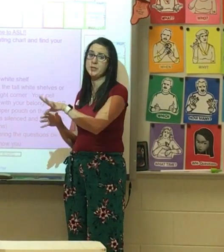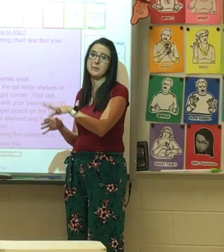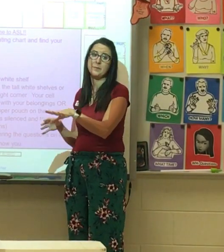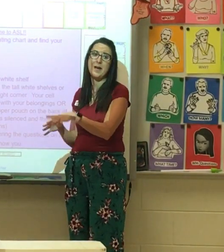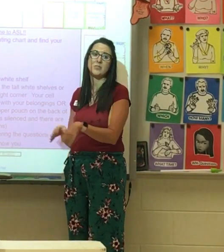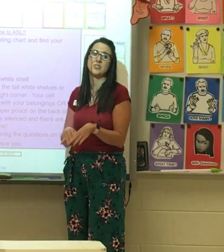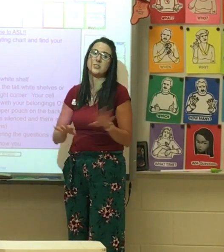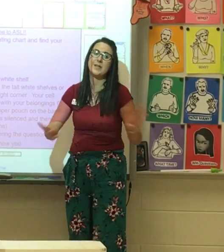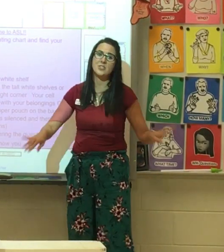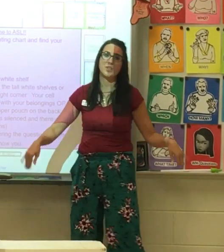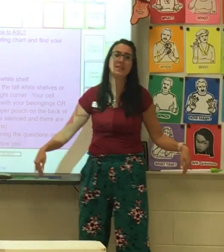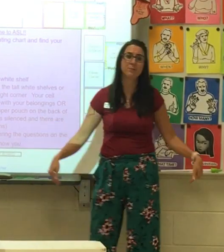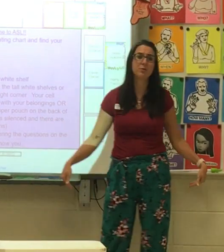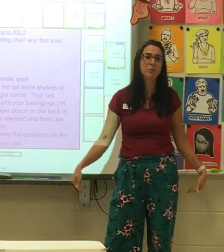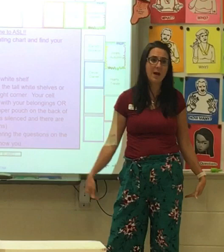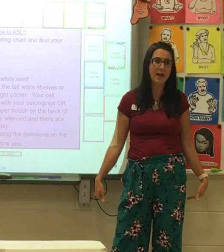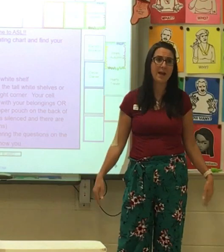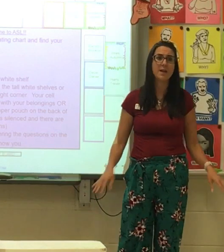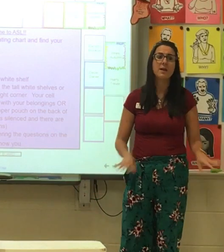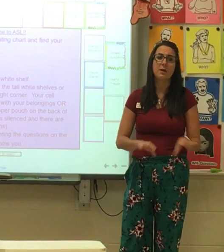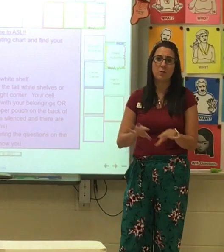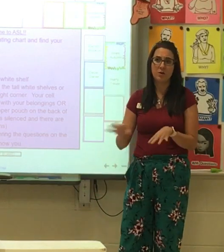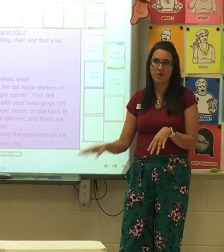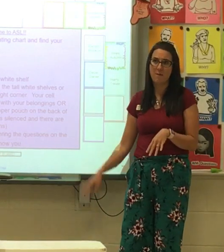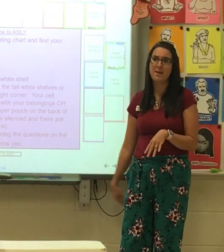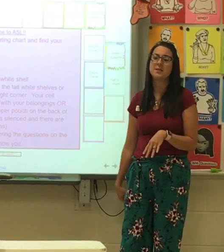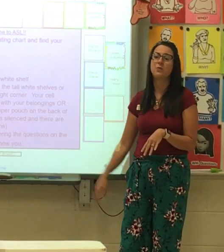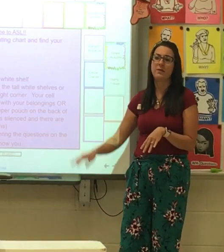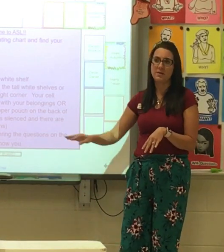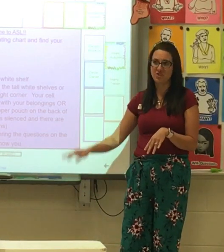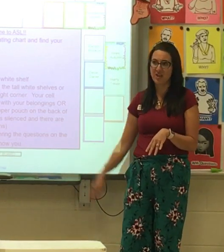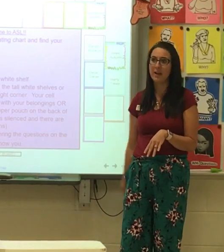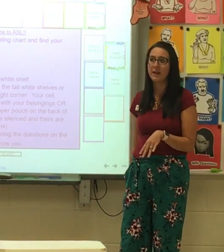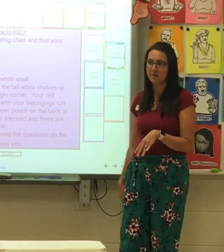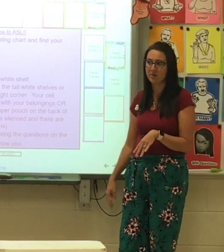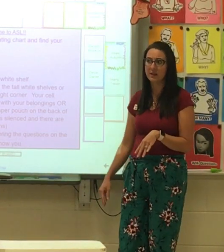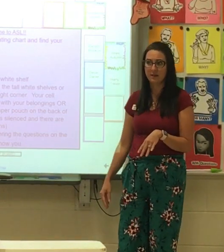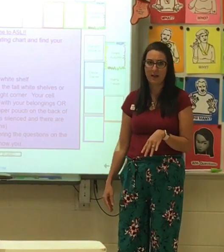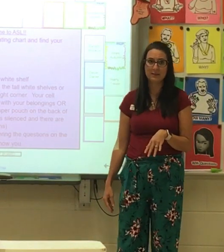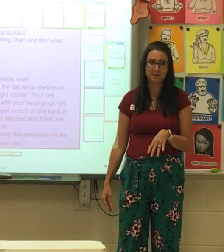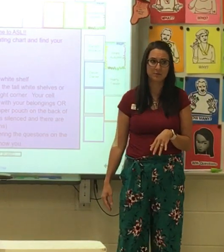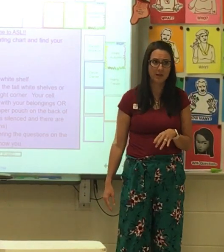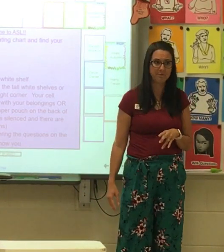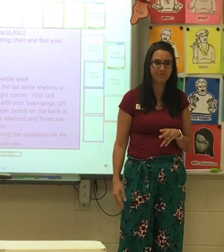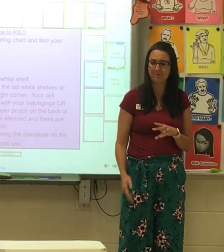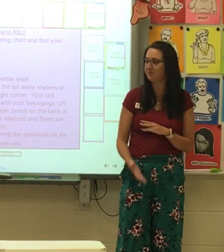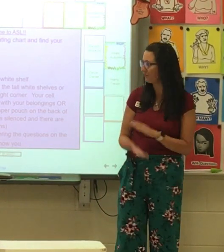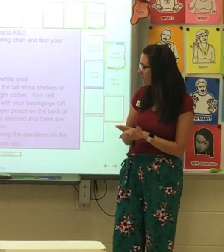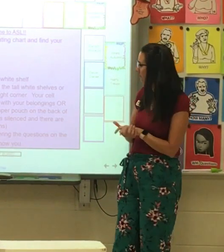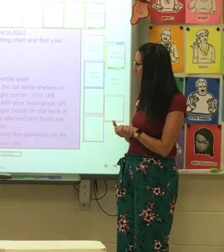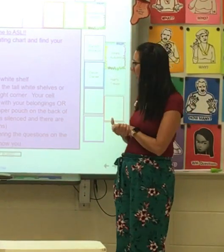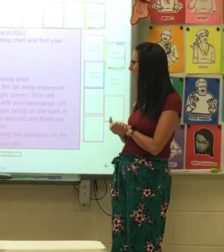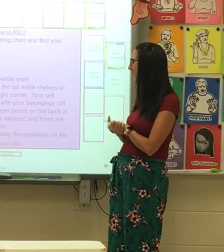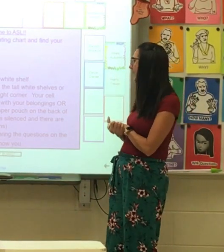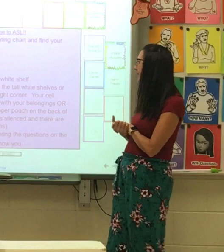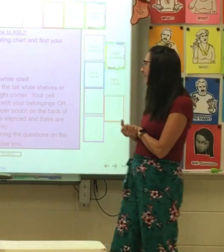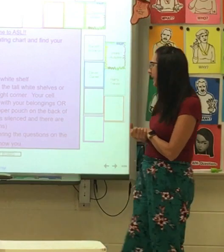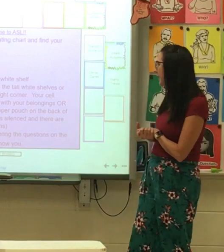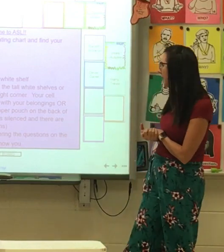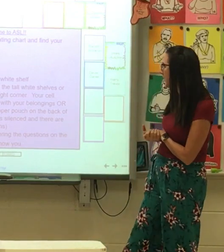put them in the pouch just make sure it is put away where you're not messing with it during college okay all right